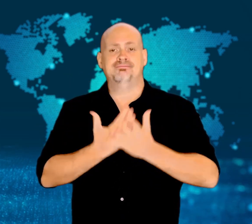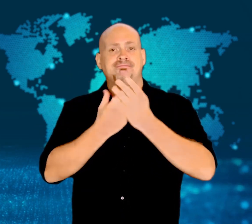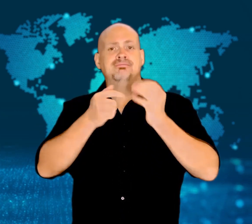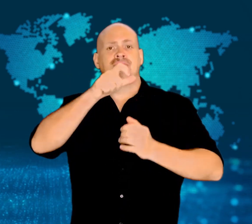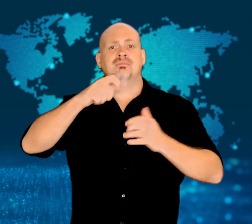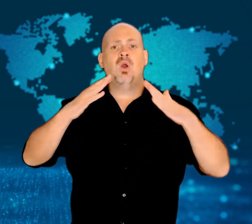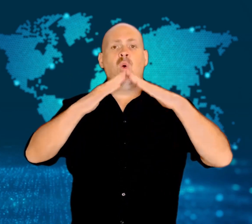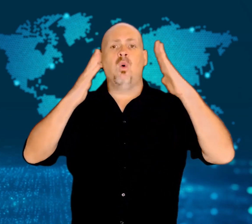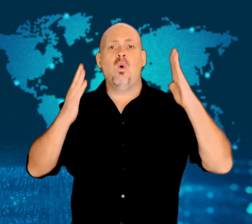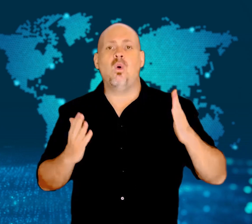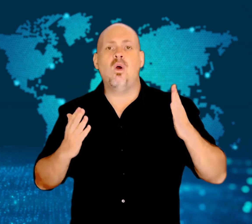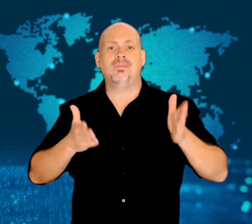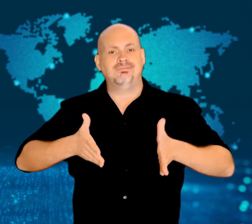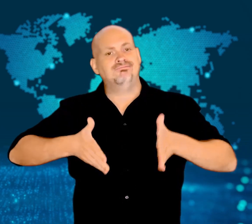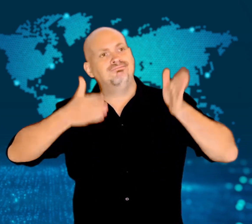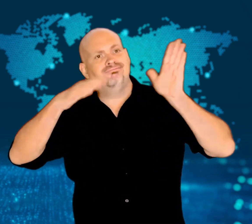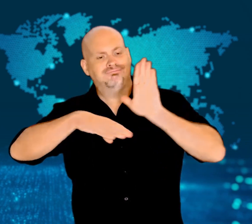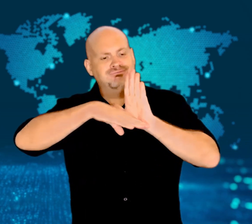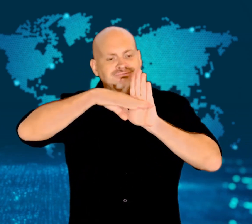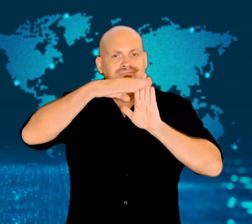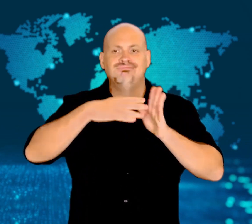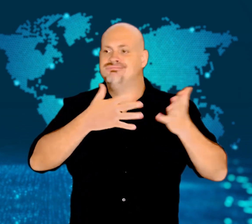people from leaving their homes.